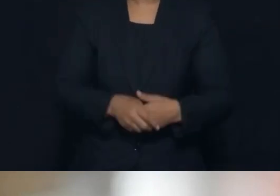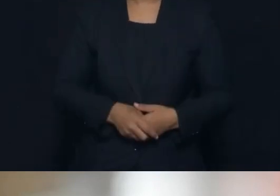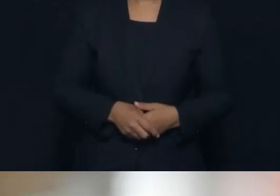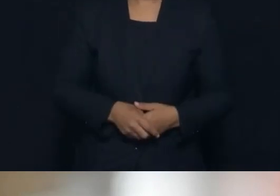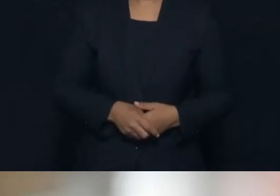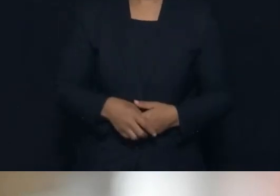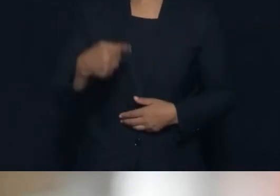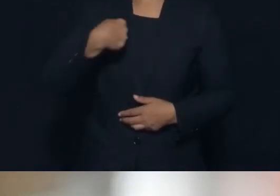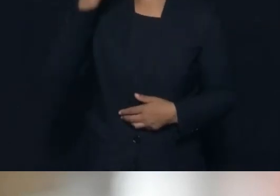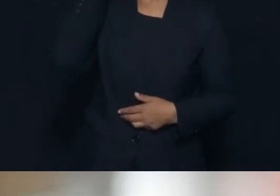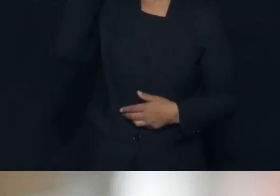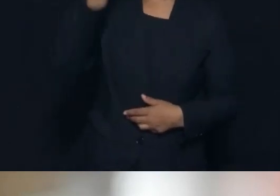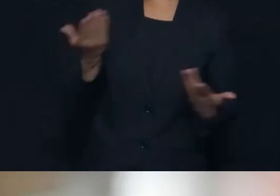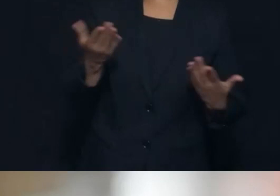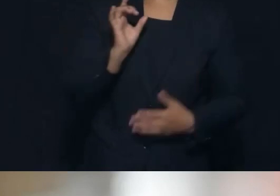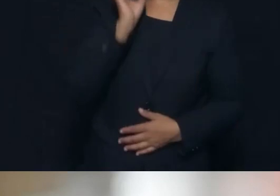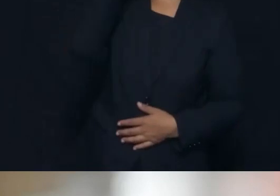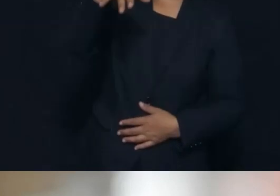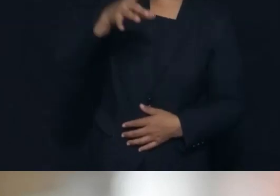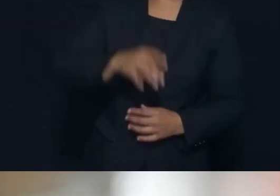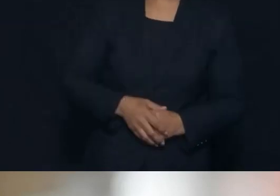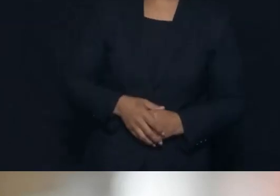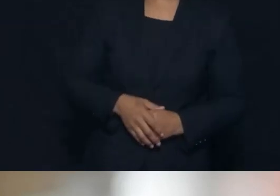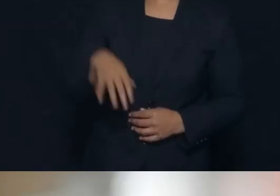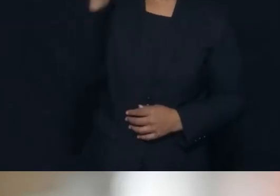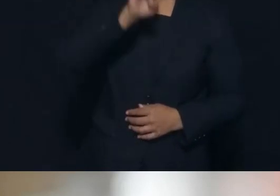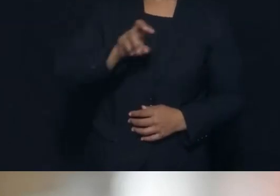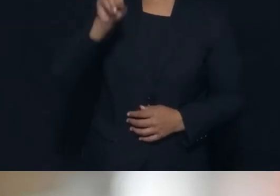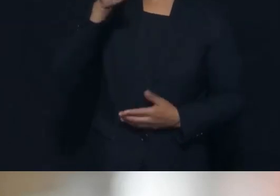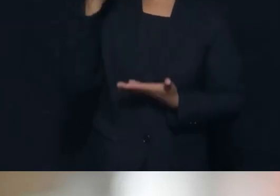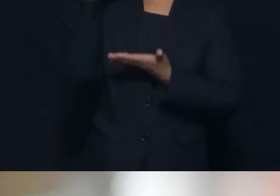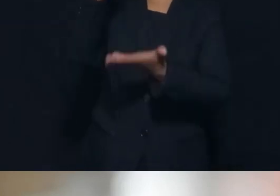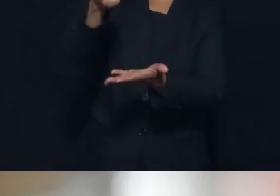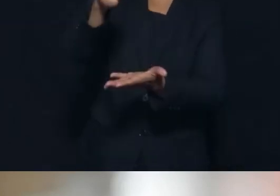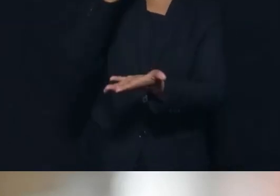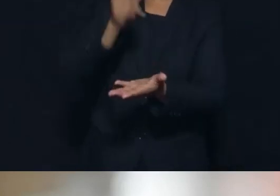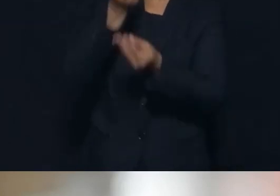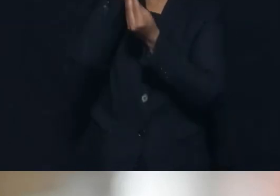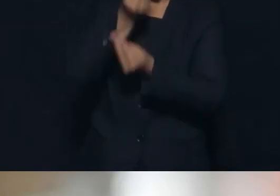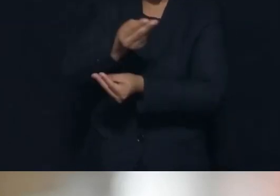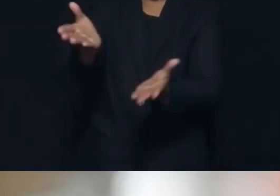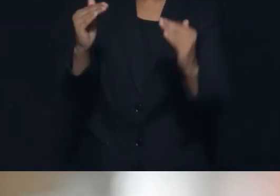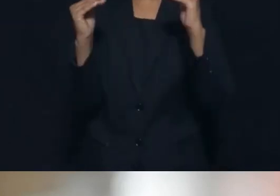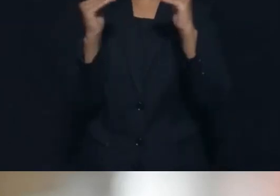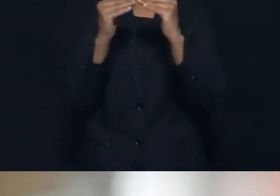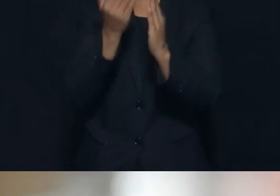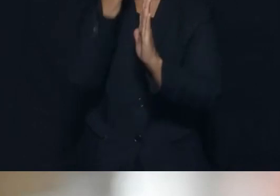People need to feel the obligation to put all of this in practice. This is my view from local perspective.